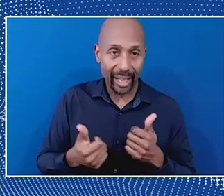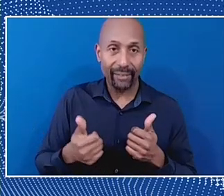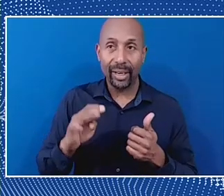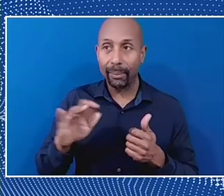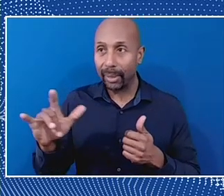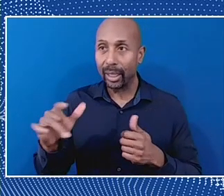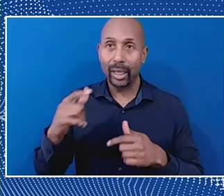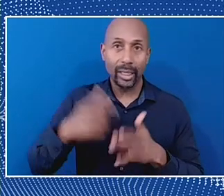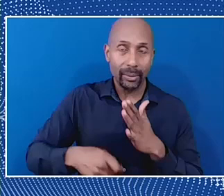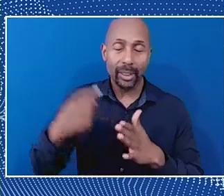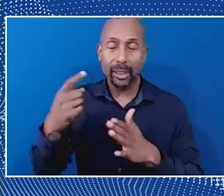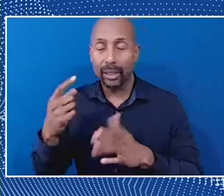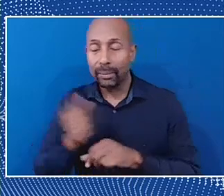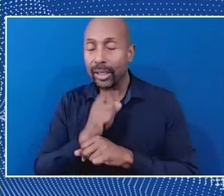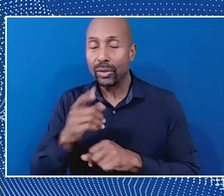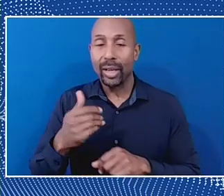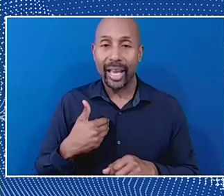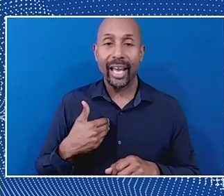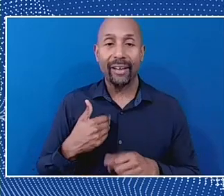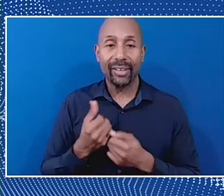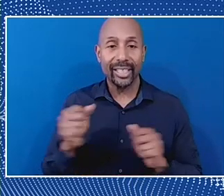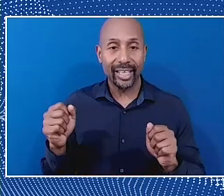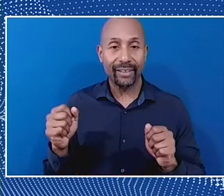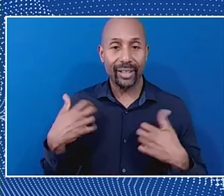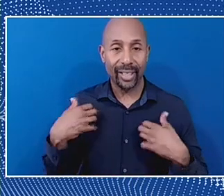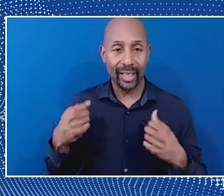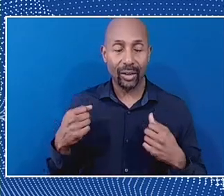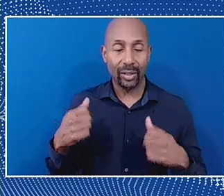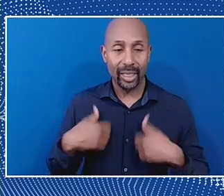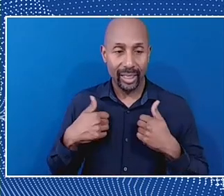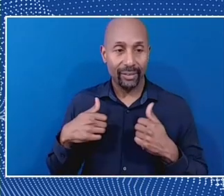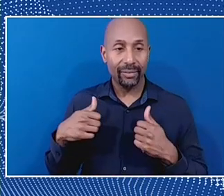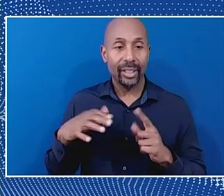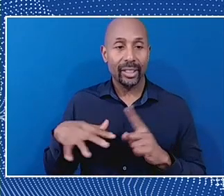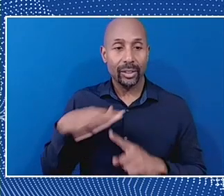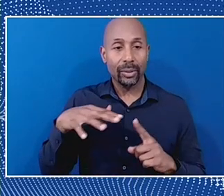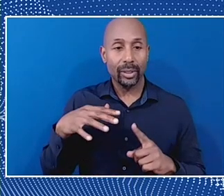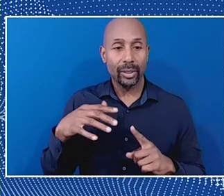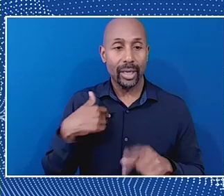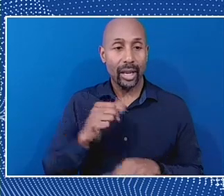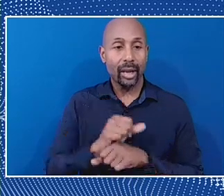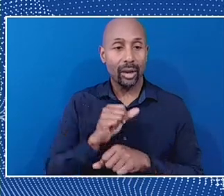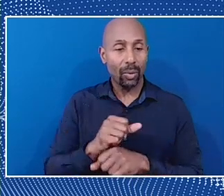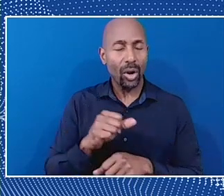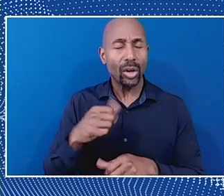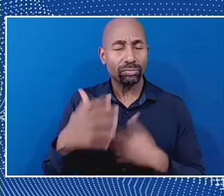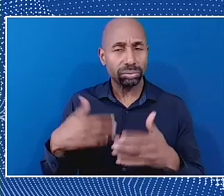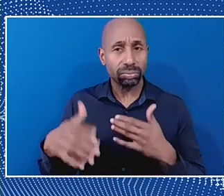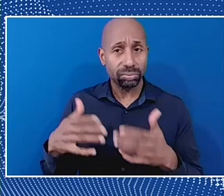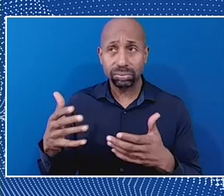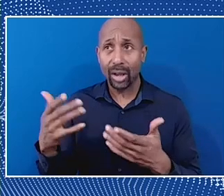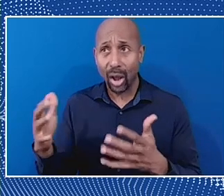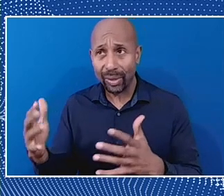struggling to get ahead, or even caught up for that matter, after working so hard and so tirelessly to create stability in the